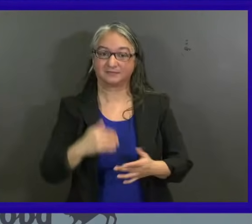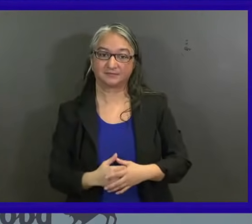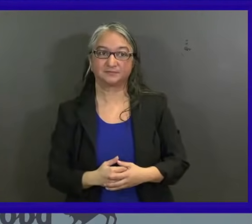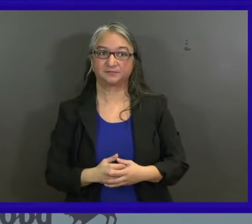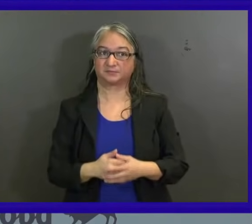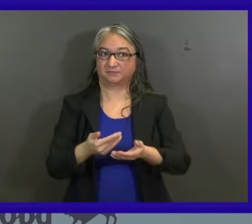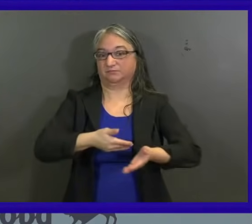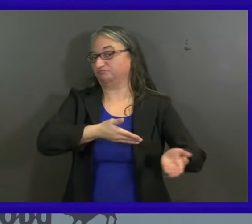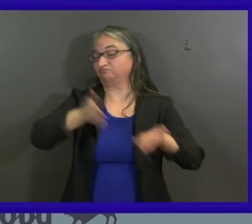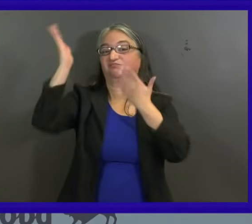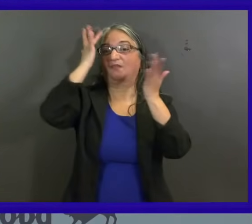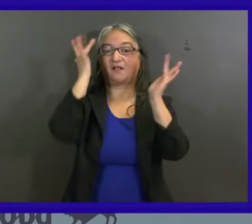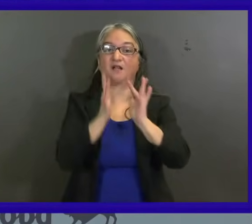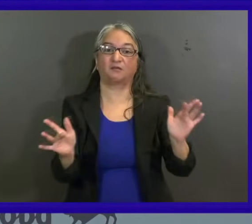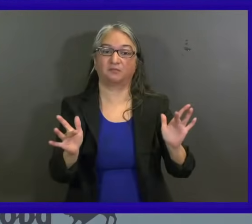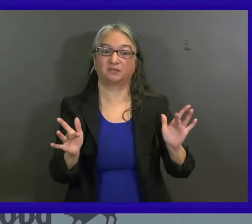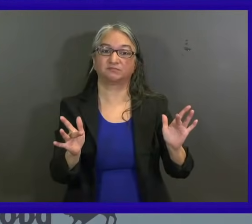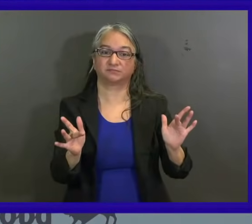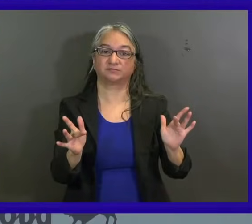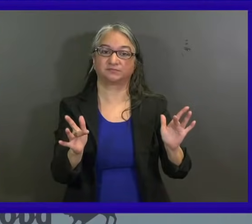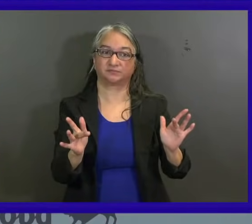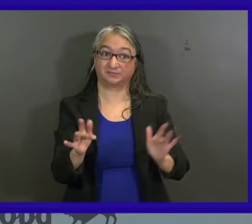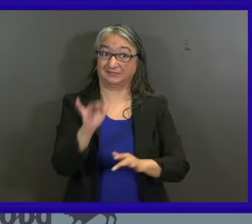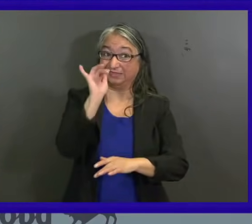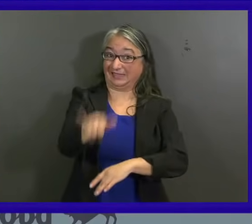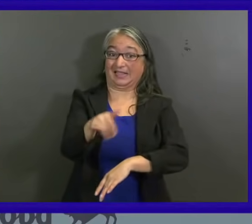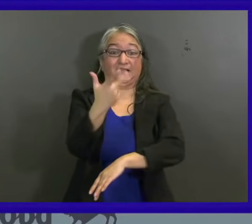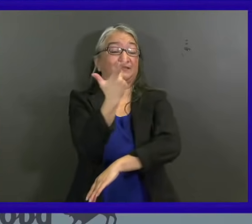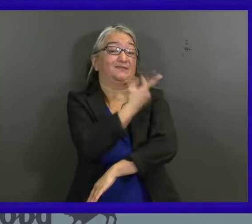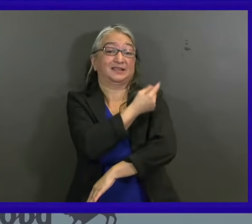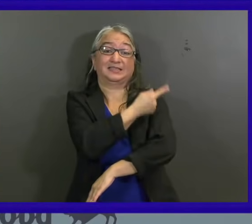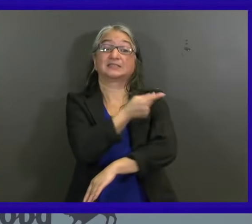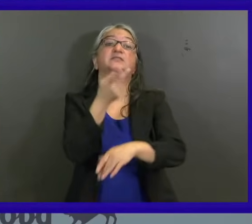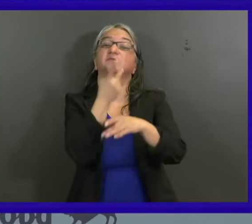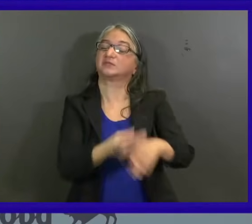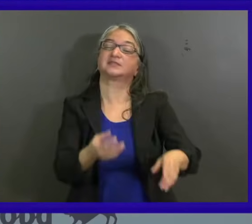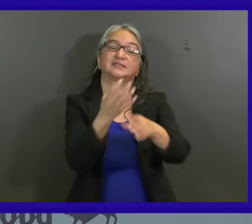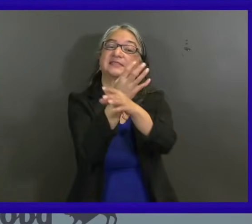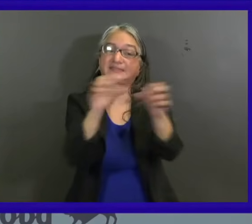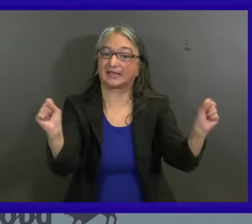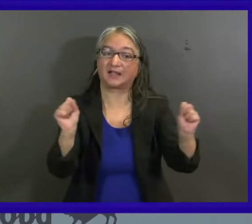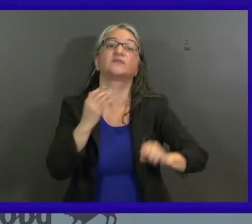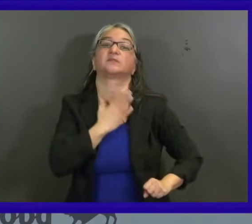to be our best protection against this or any other variant so please we're making that plea